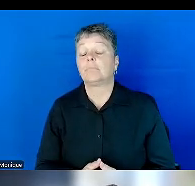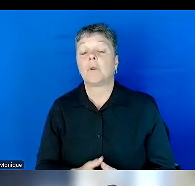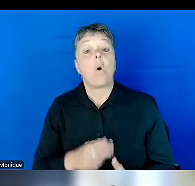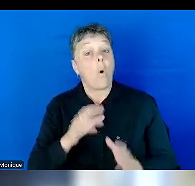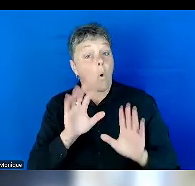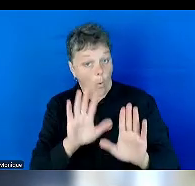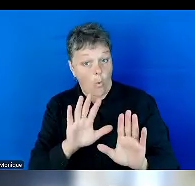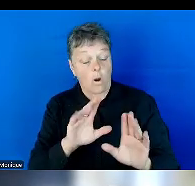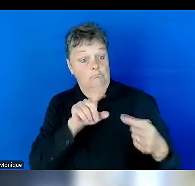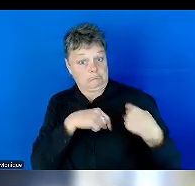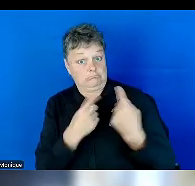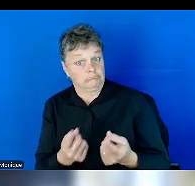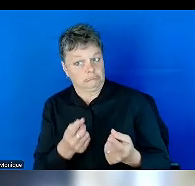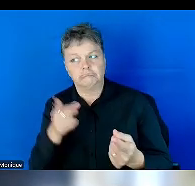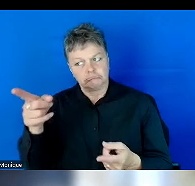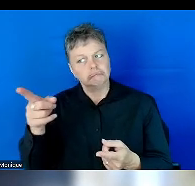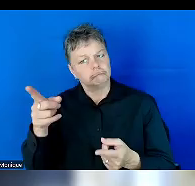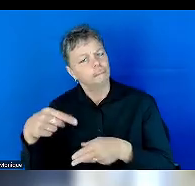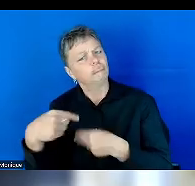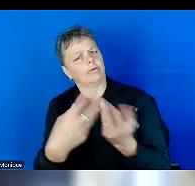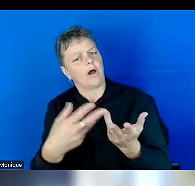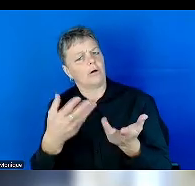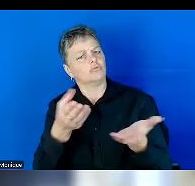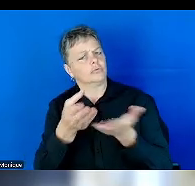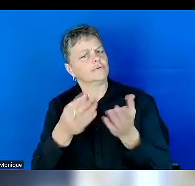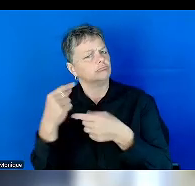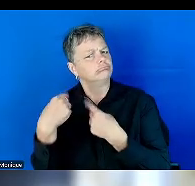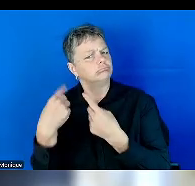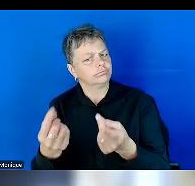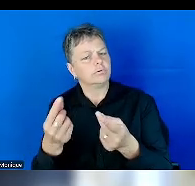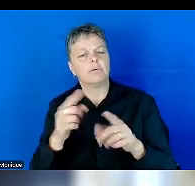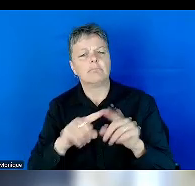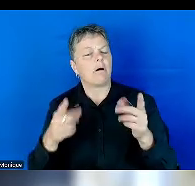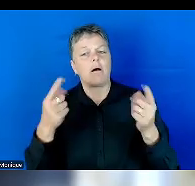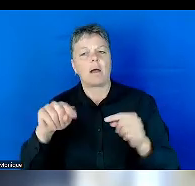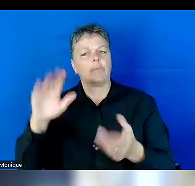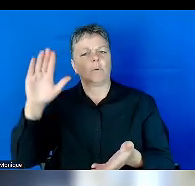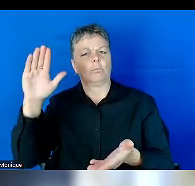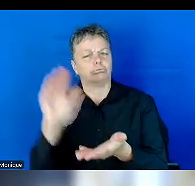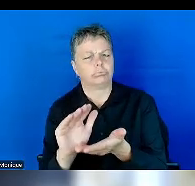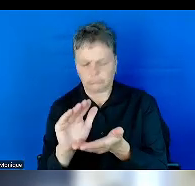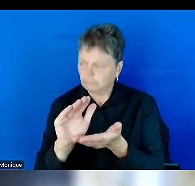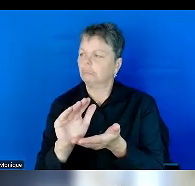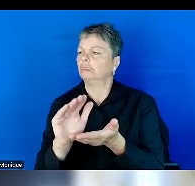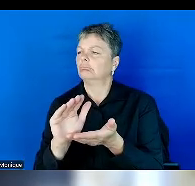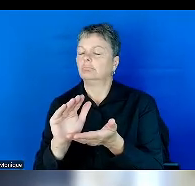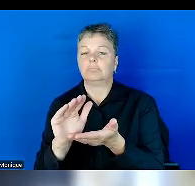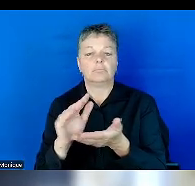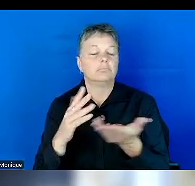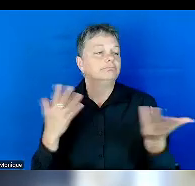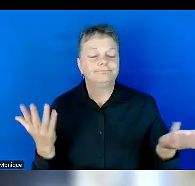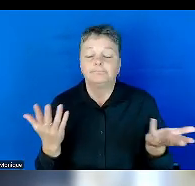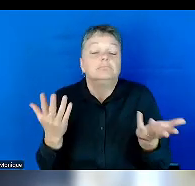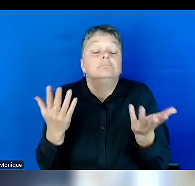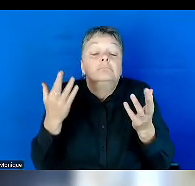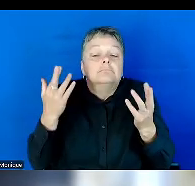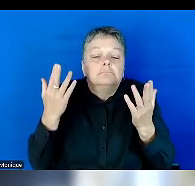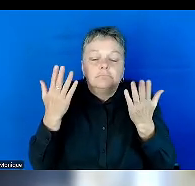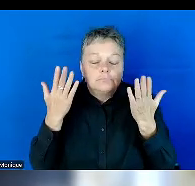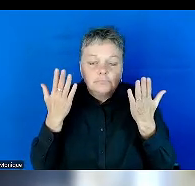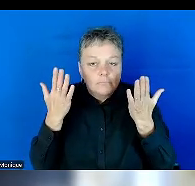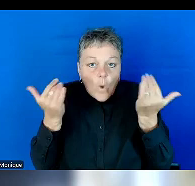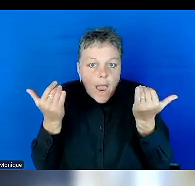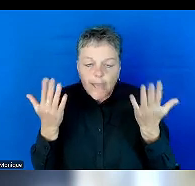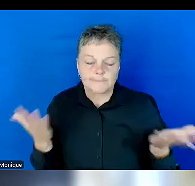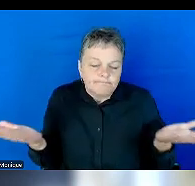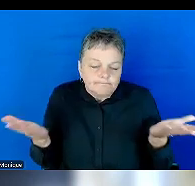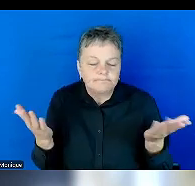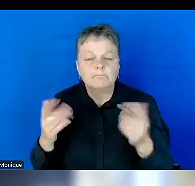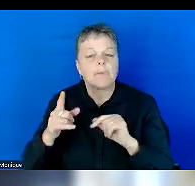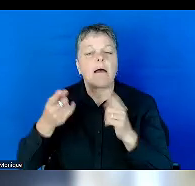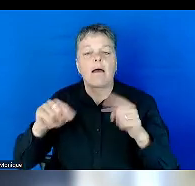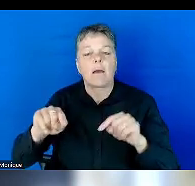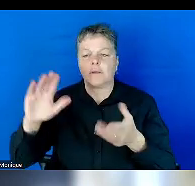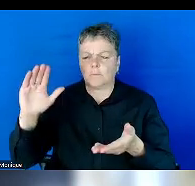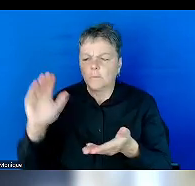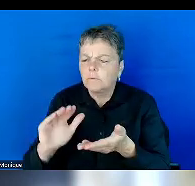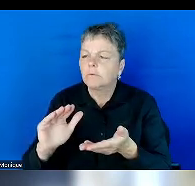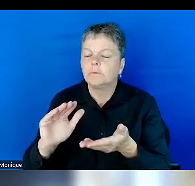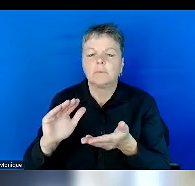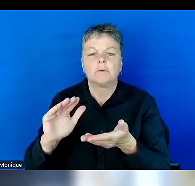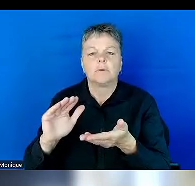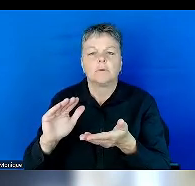from them and your services got reduced um for whatever reason then you can um you can also